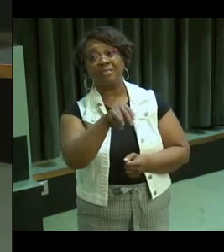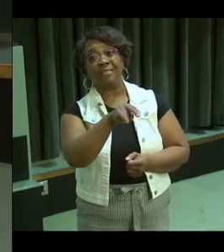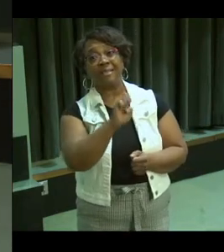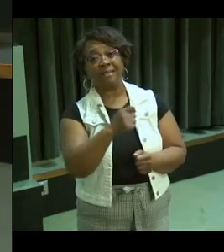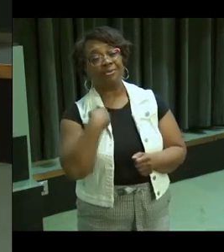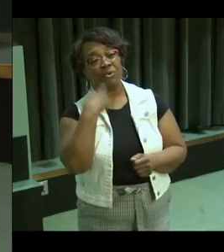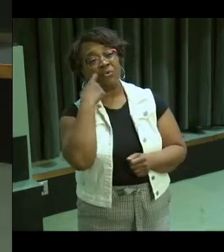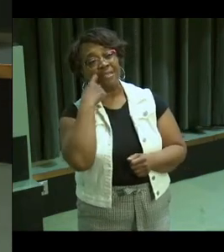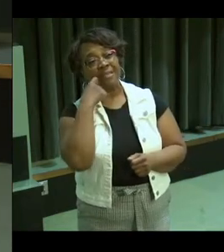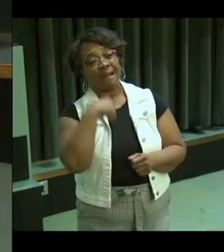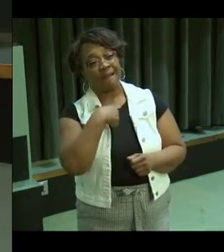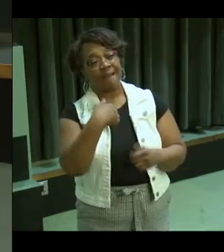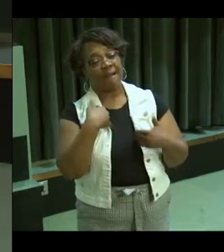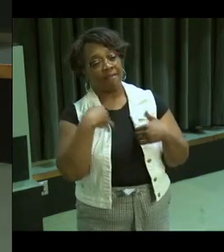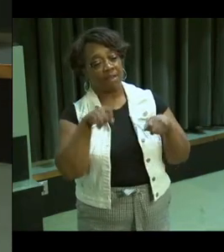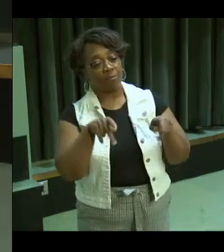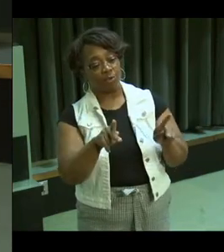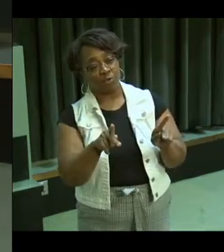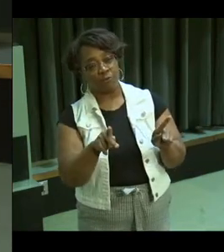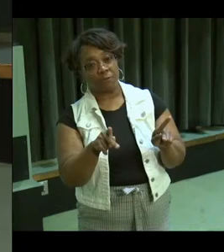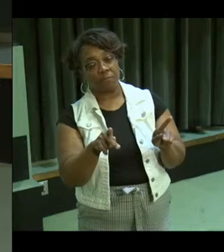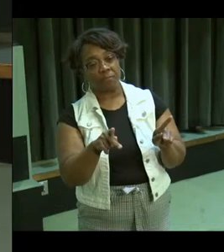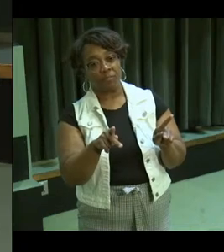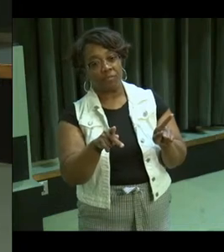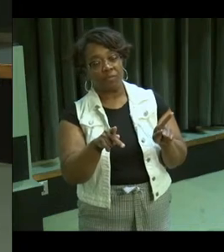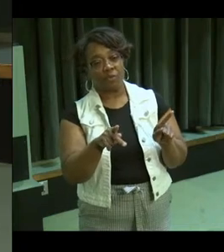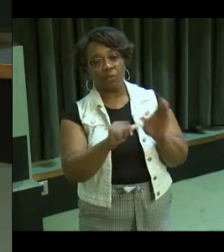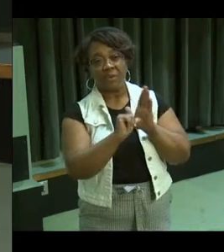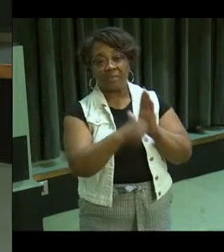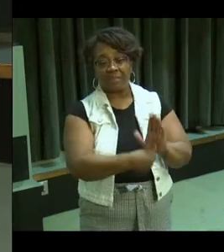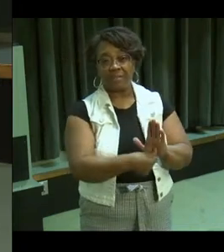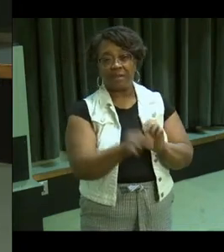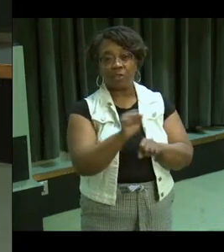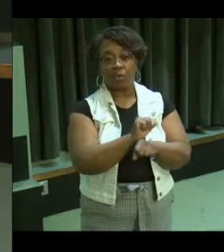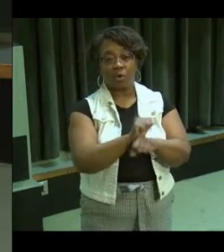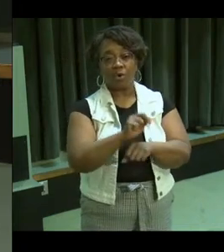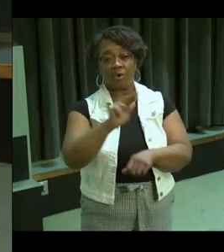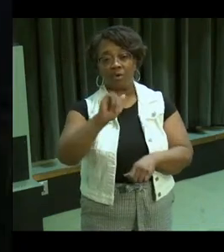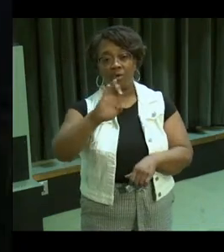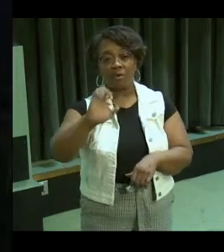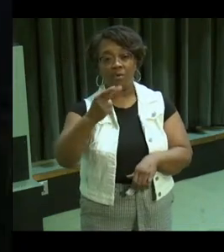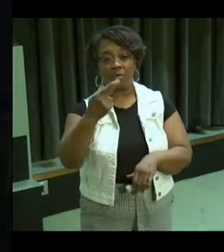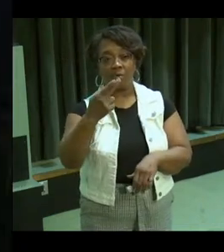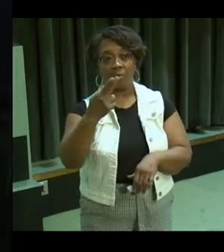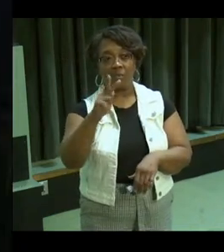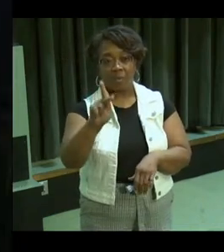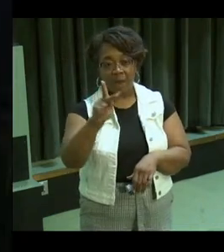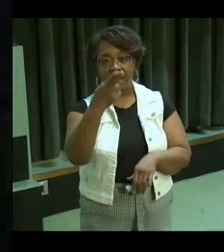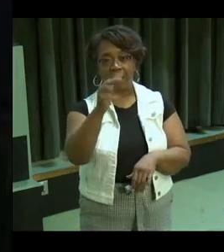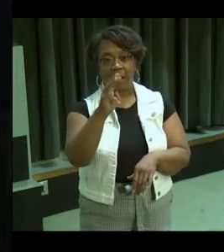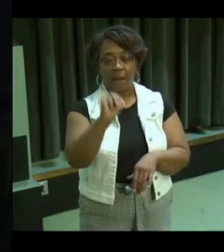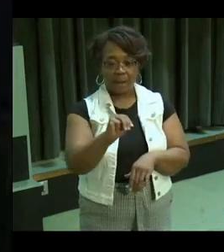the opportunity to highlight the